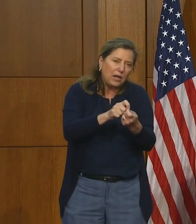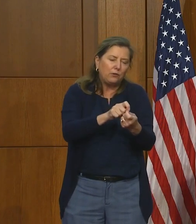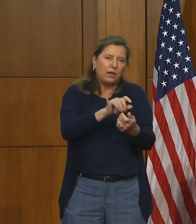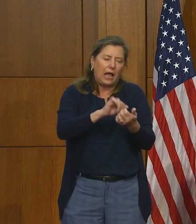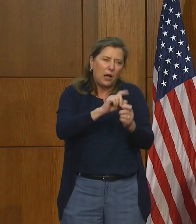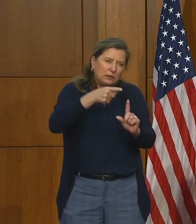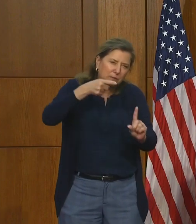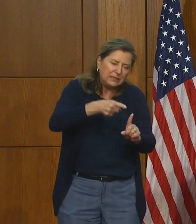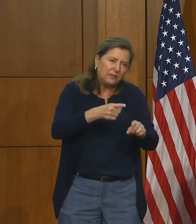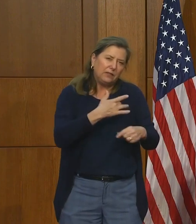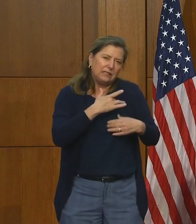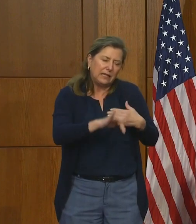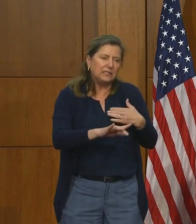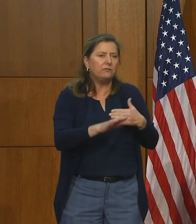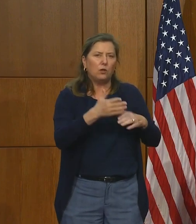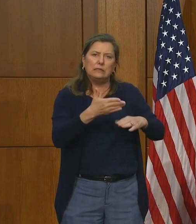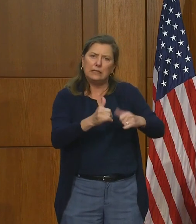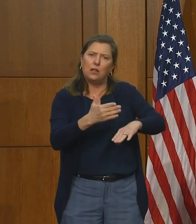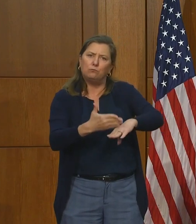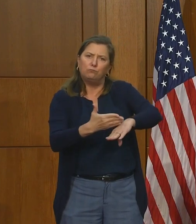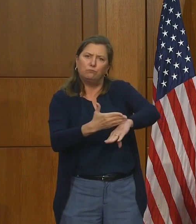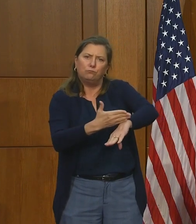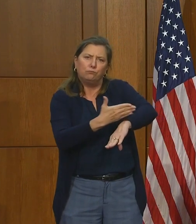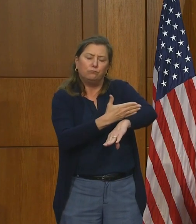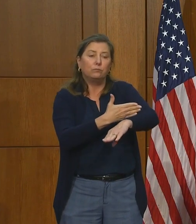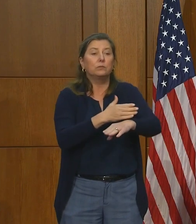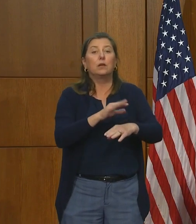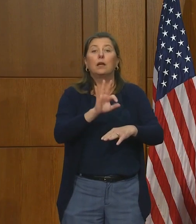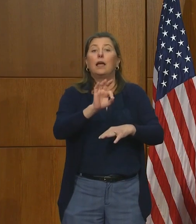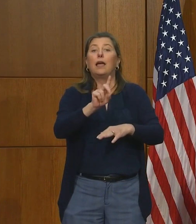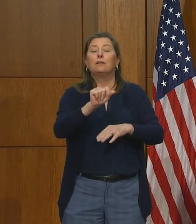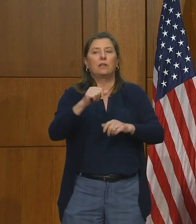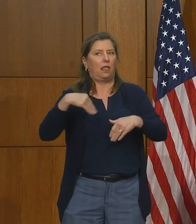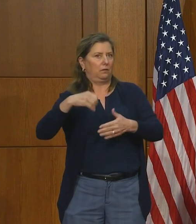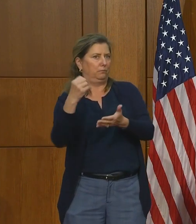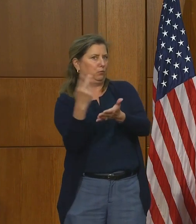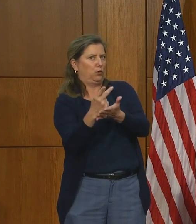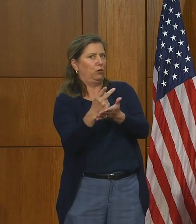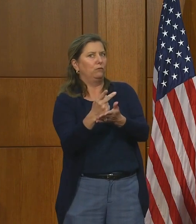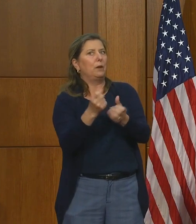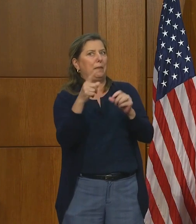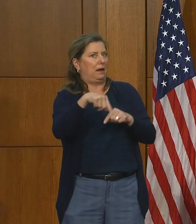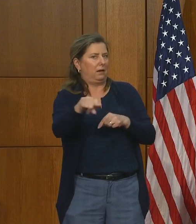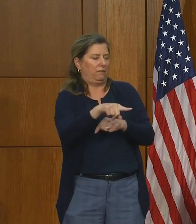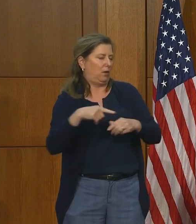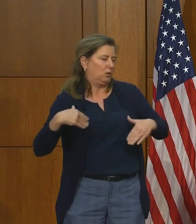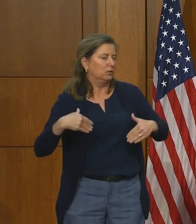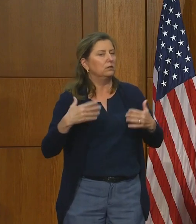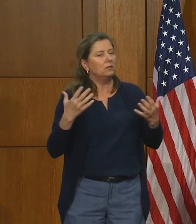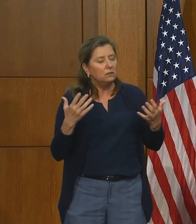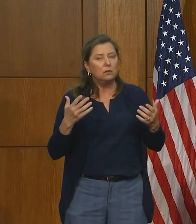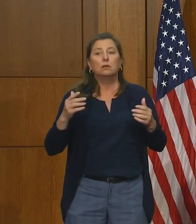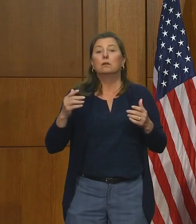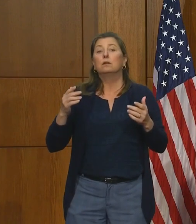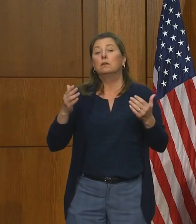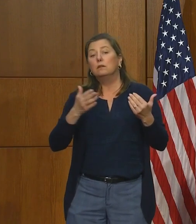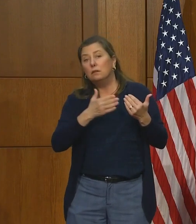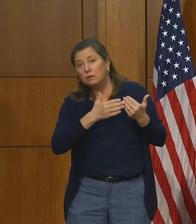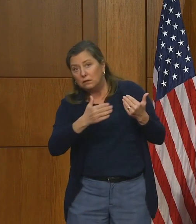WHICH IS NOT AS- THIS HAS BEEN